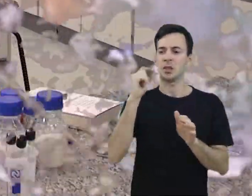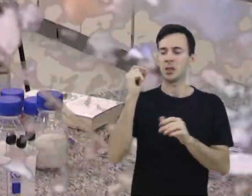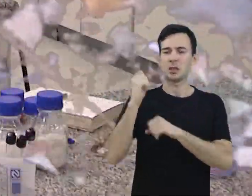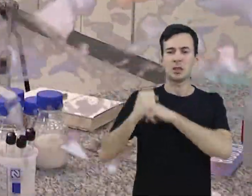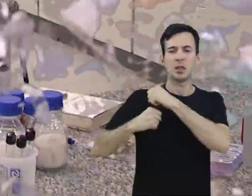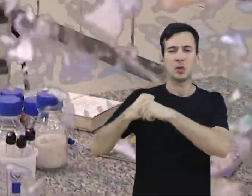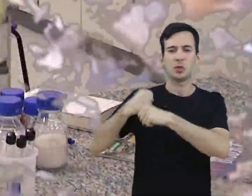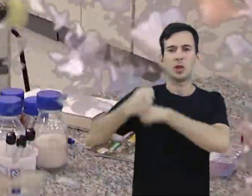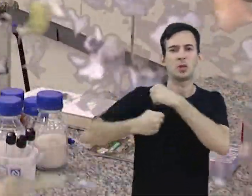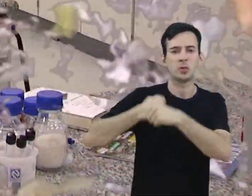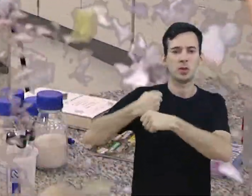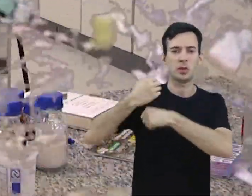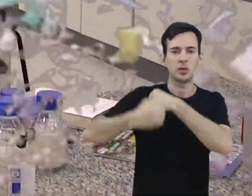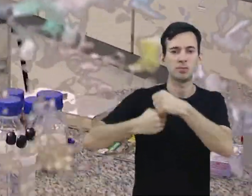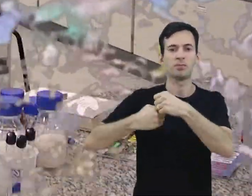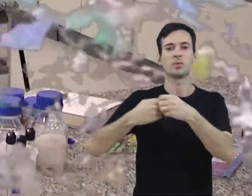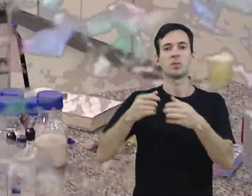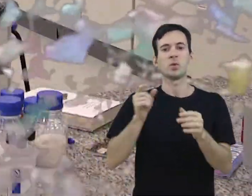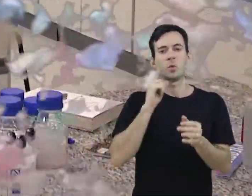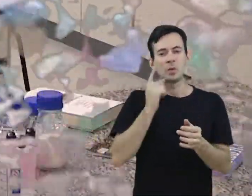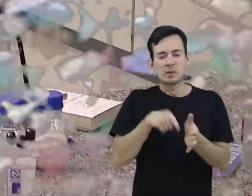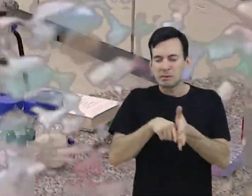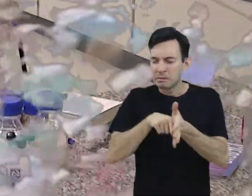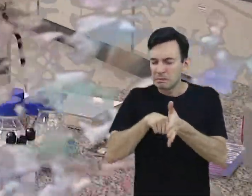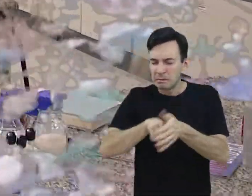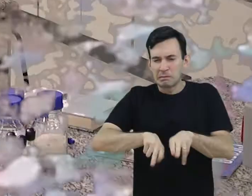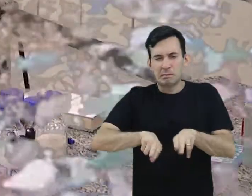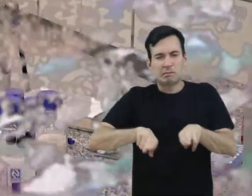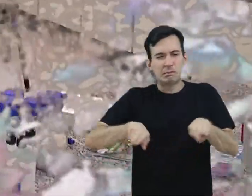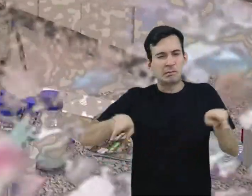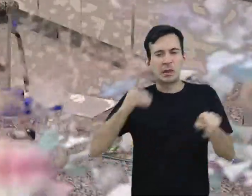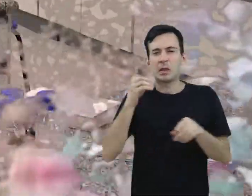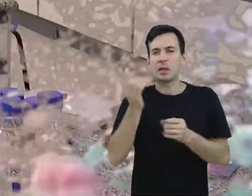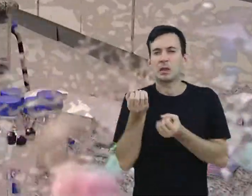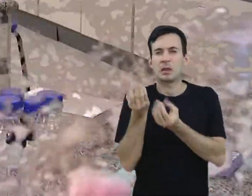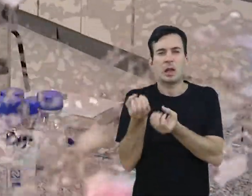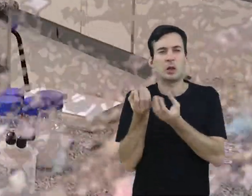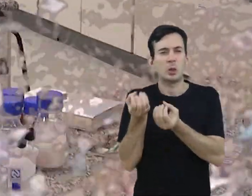Thus, there were for sure lots of data that could be used